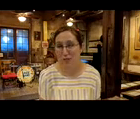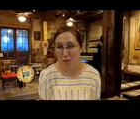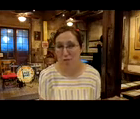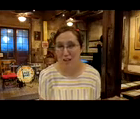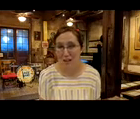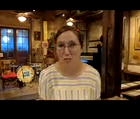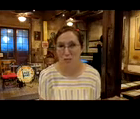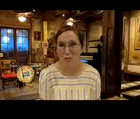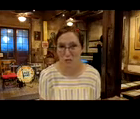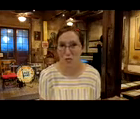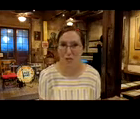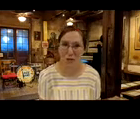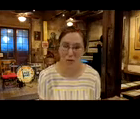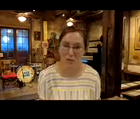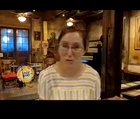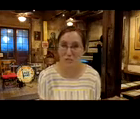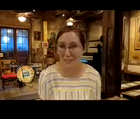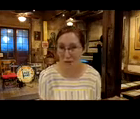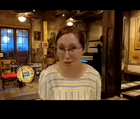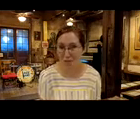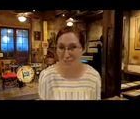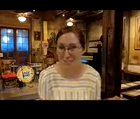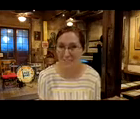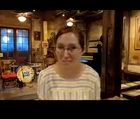for me was truly learning my students and their preferences.